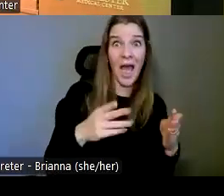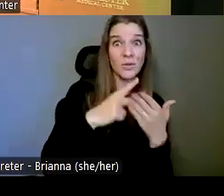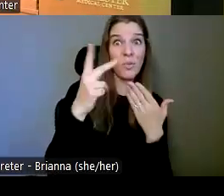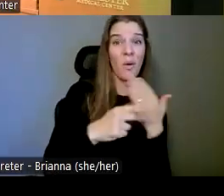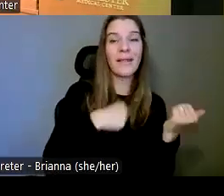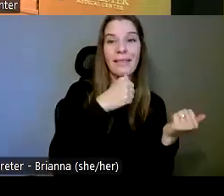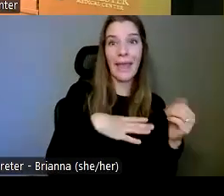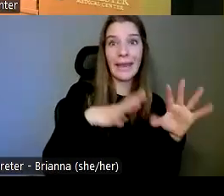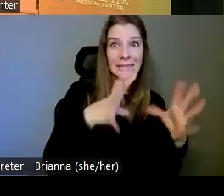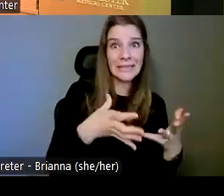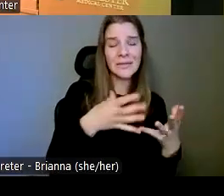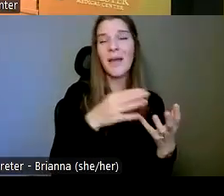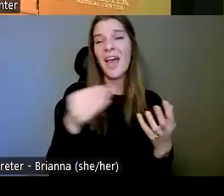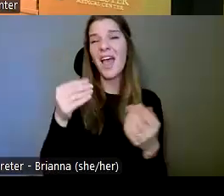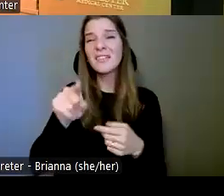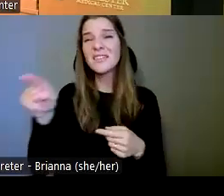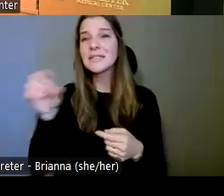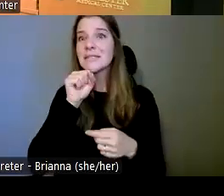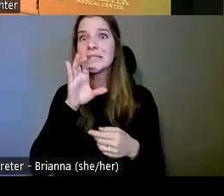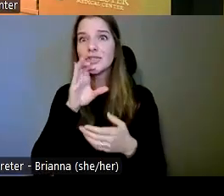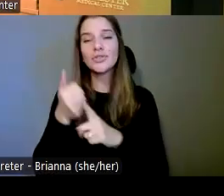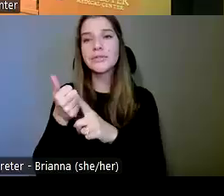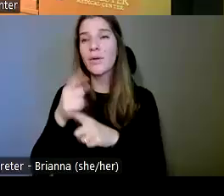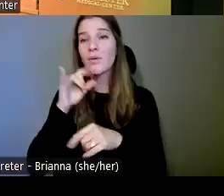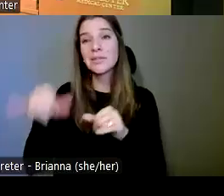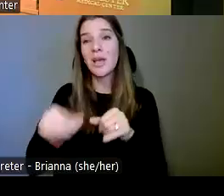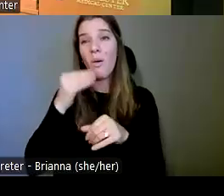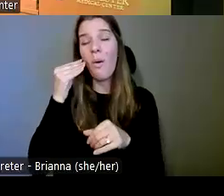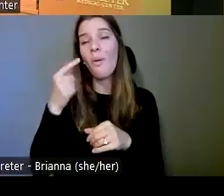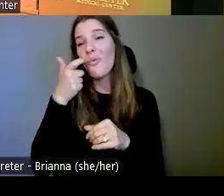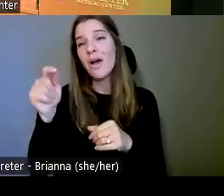other people sitting alone at home all day smoking or watching television is not a setup for